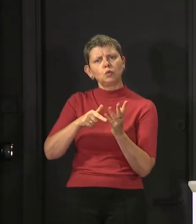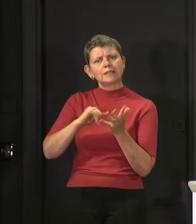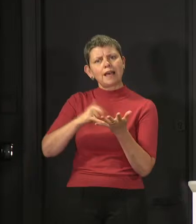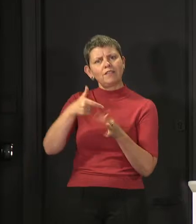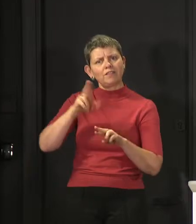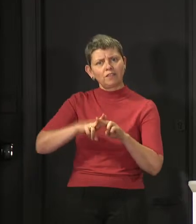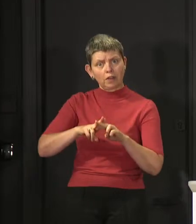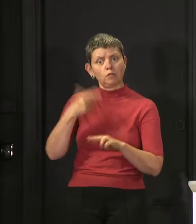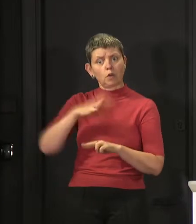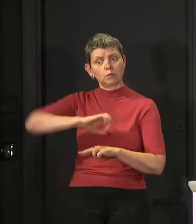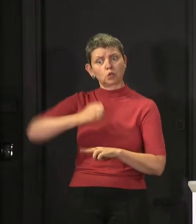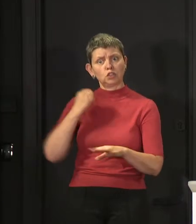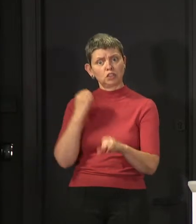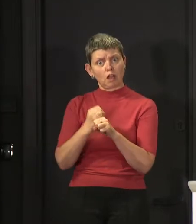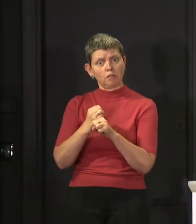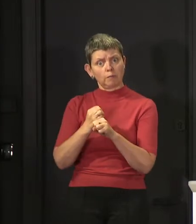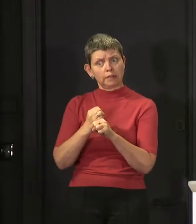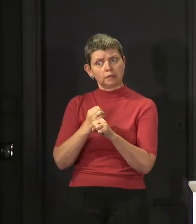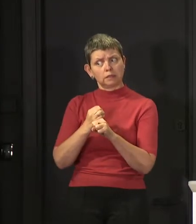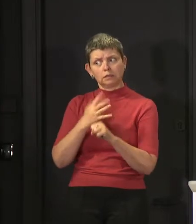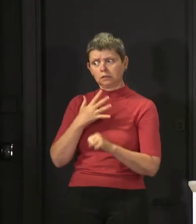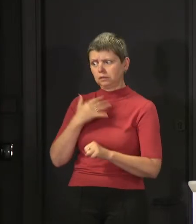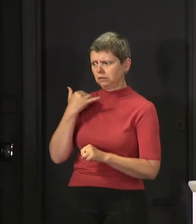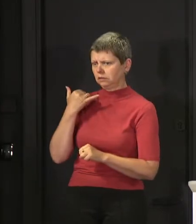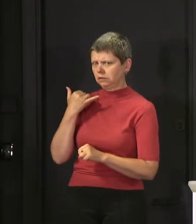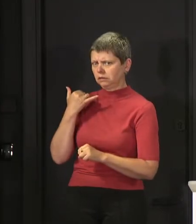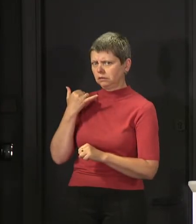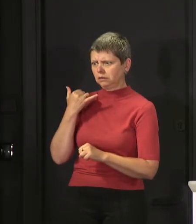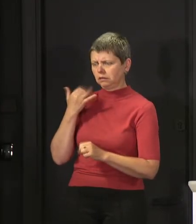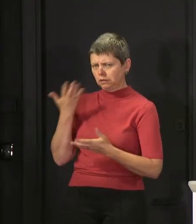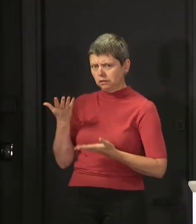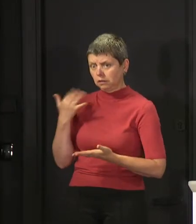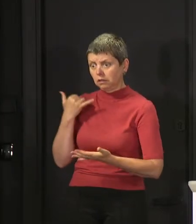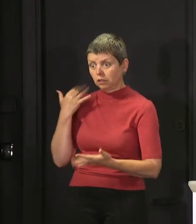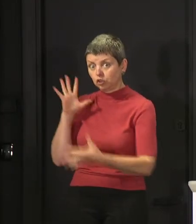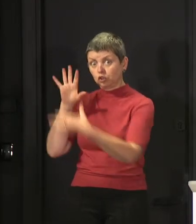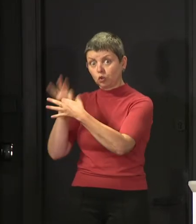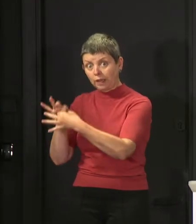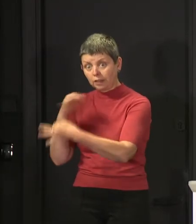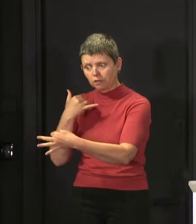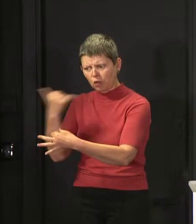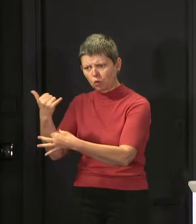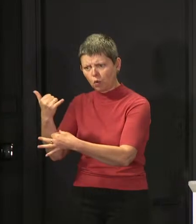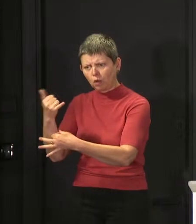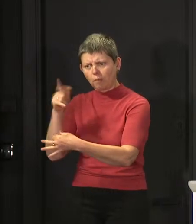to discuss one list, and it changed half an hour before the call happened. And then it